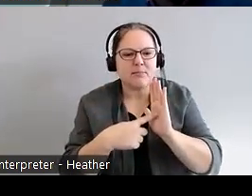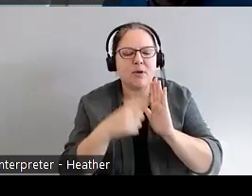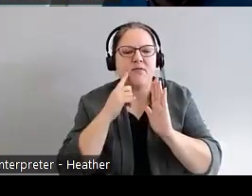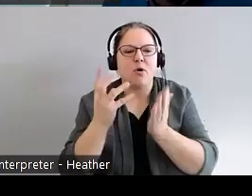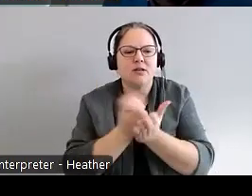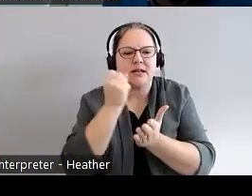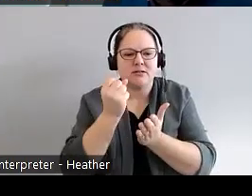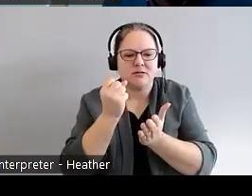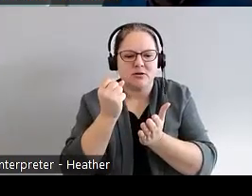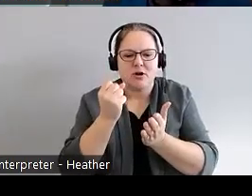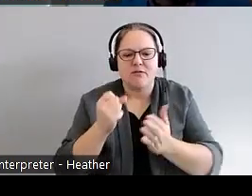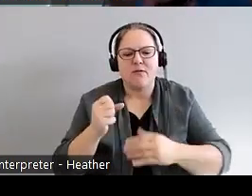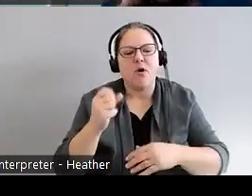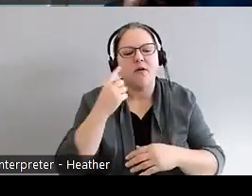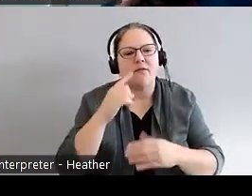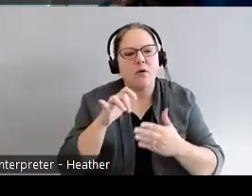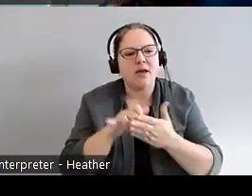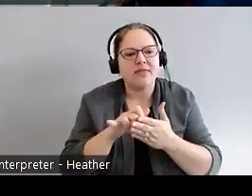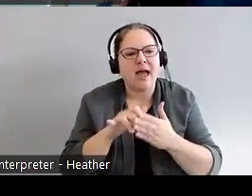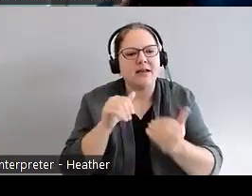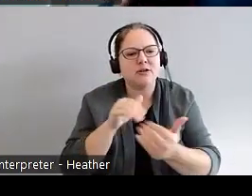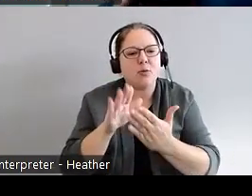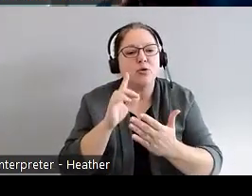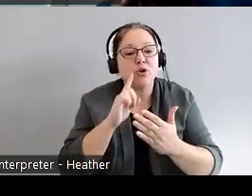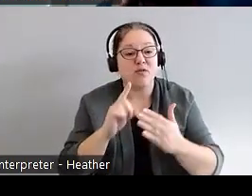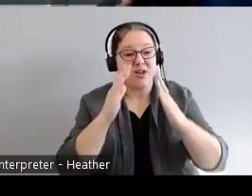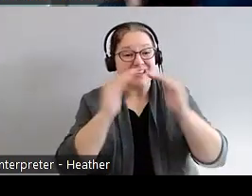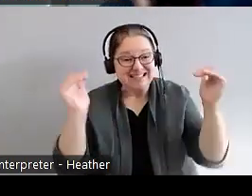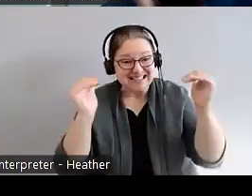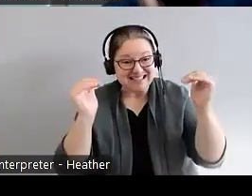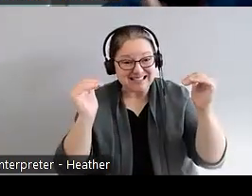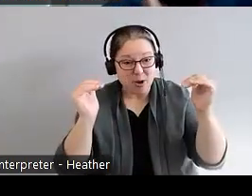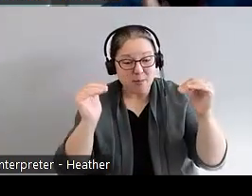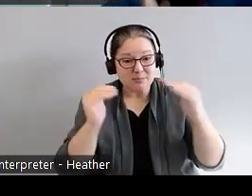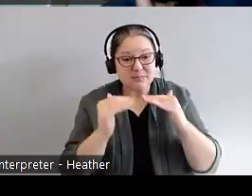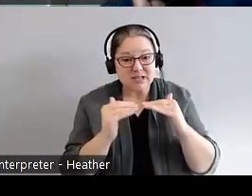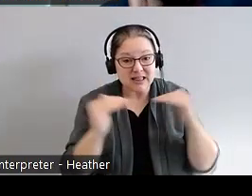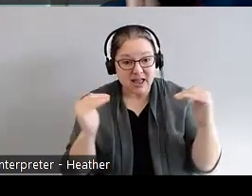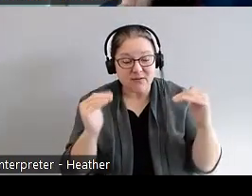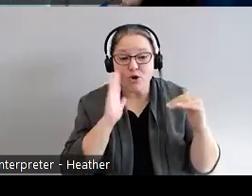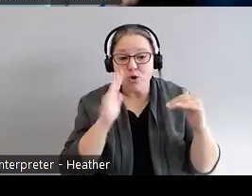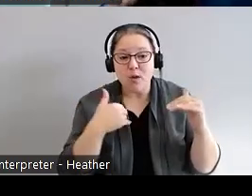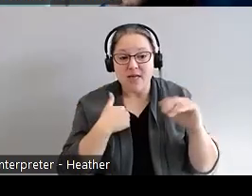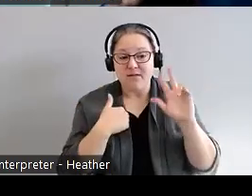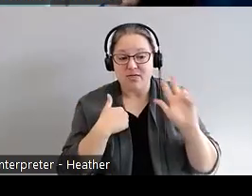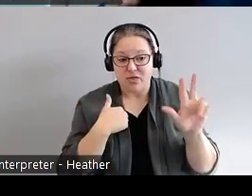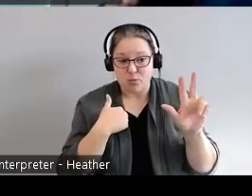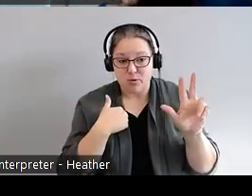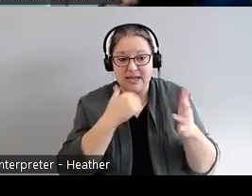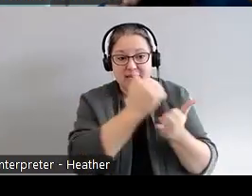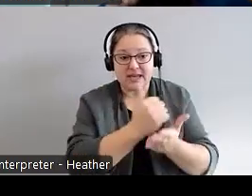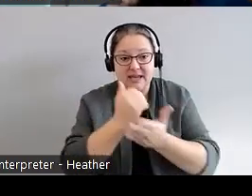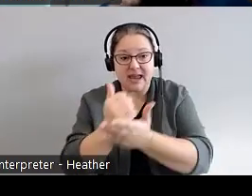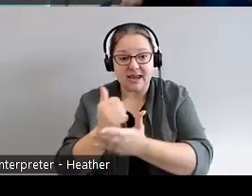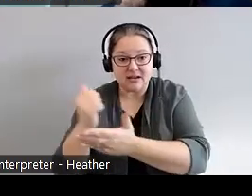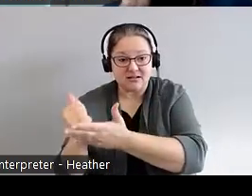millio based approach. Um so at the systems level there are three um major innovations that we we've